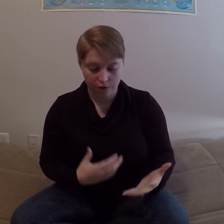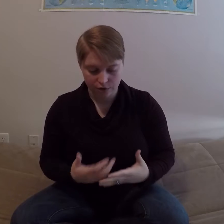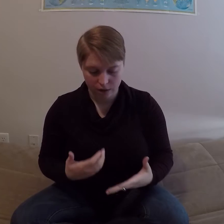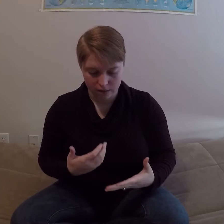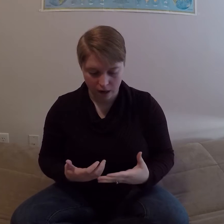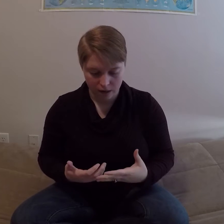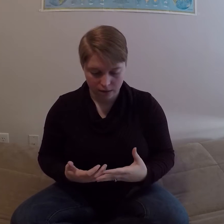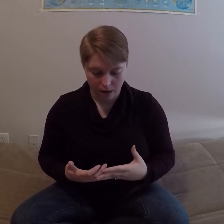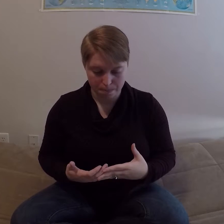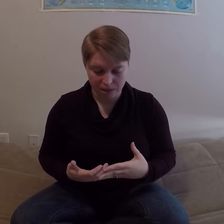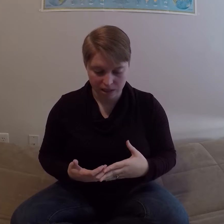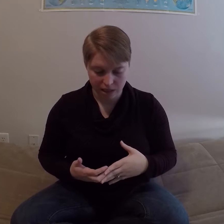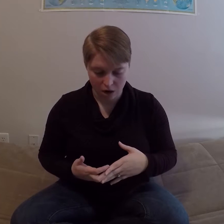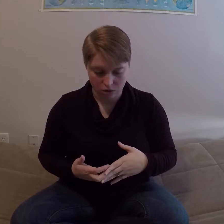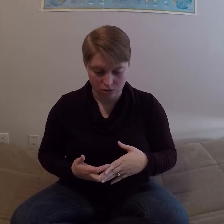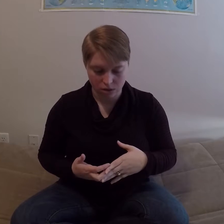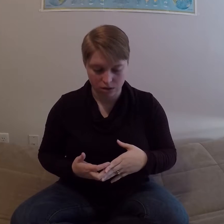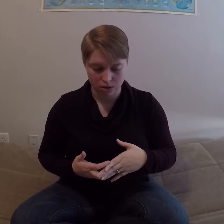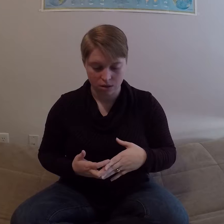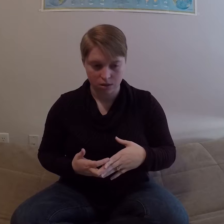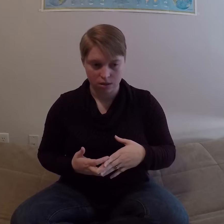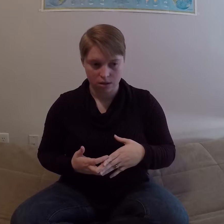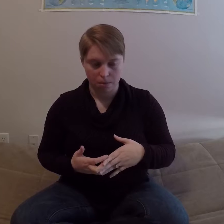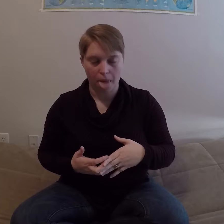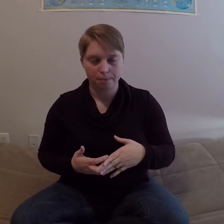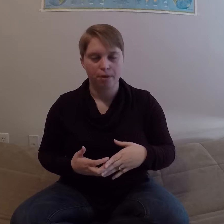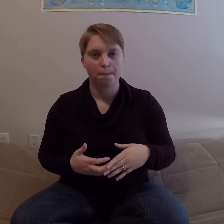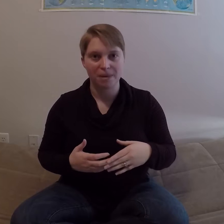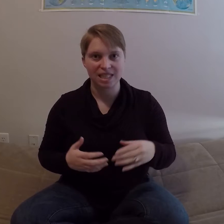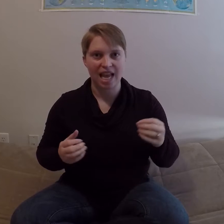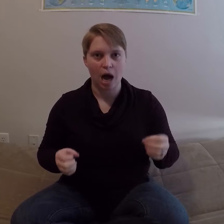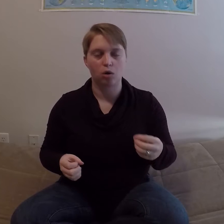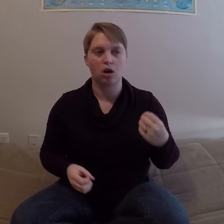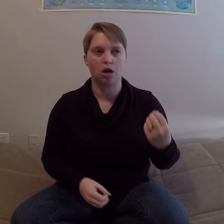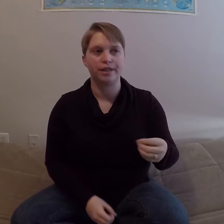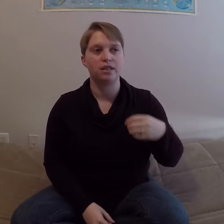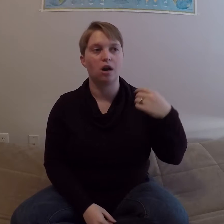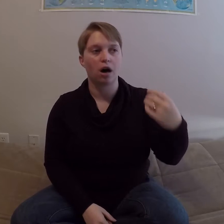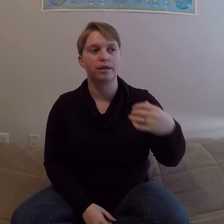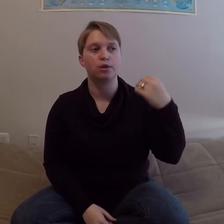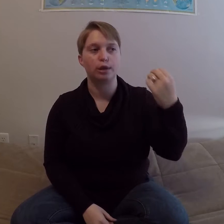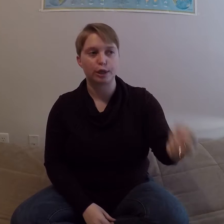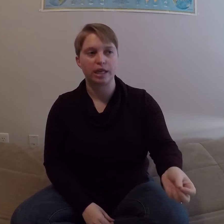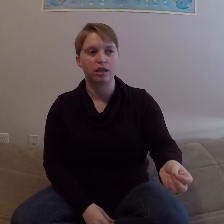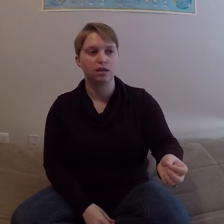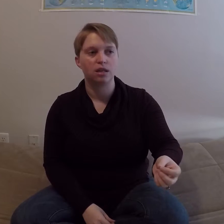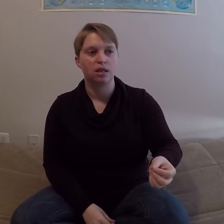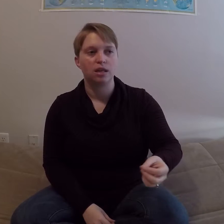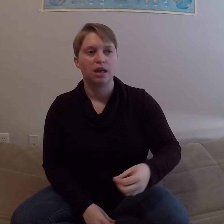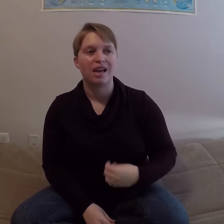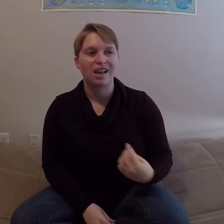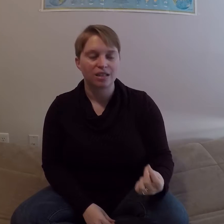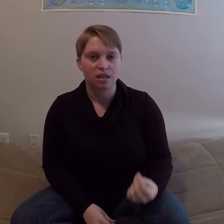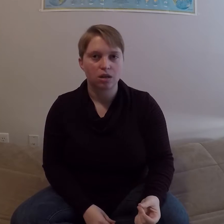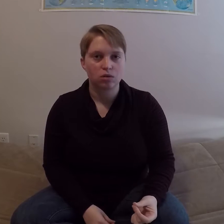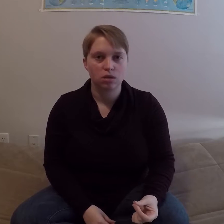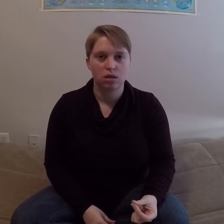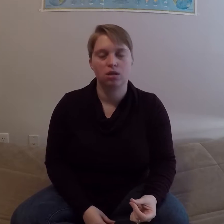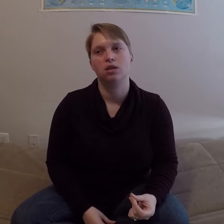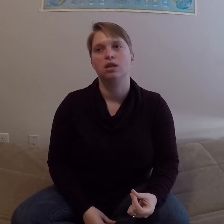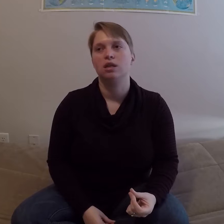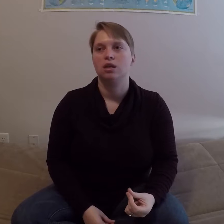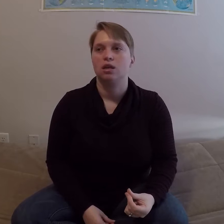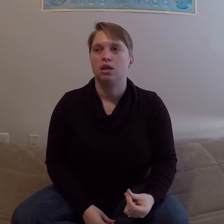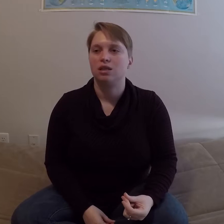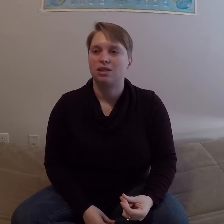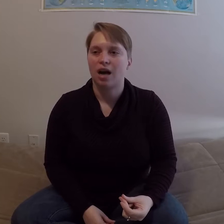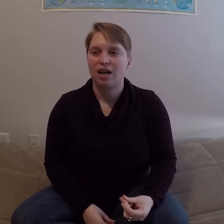The other thing that I’m missing out on. Missing out on not learning ASL is